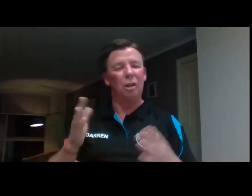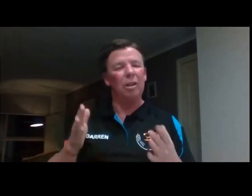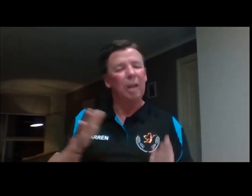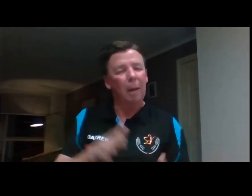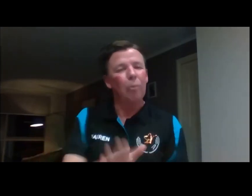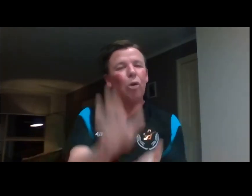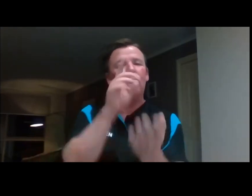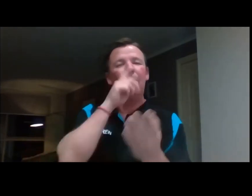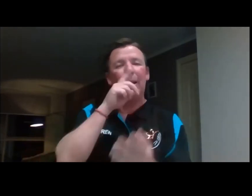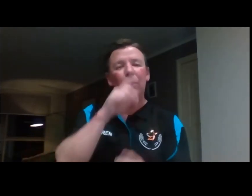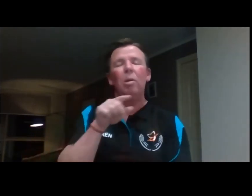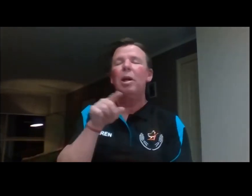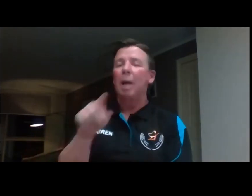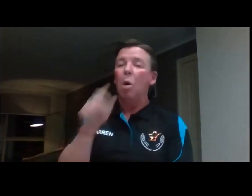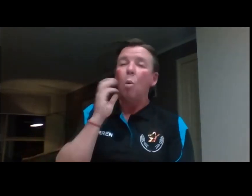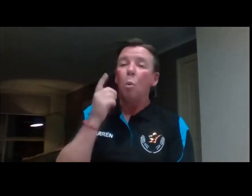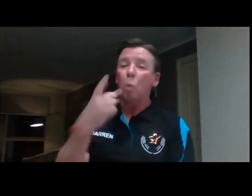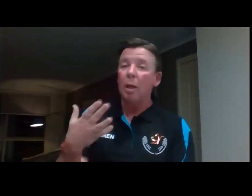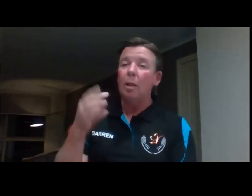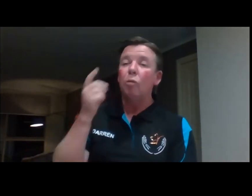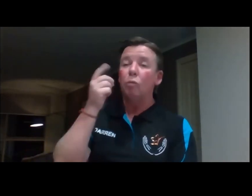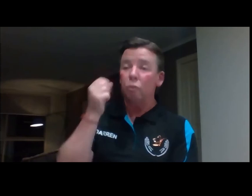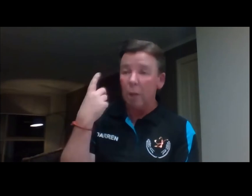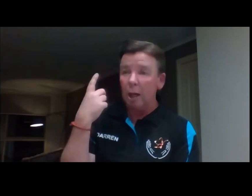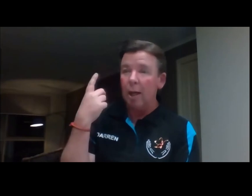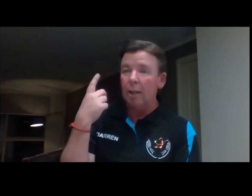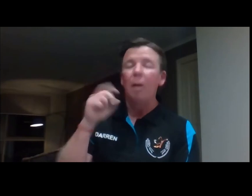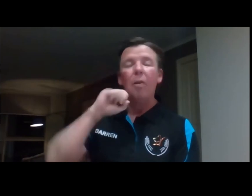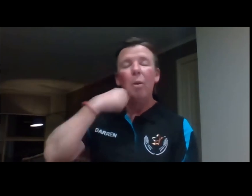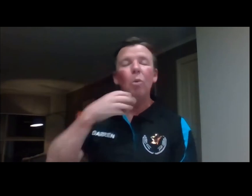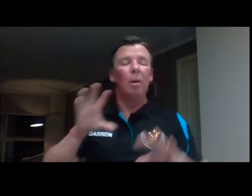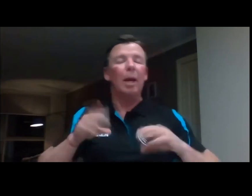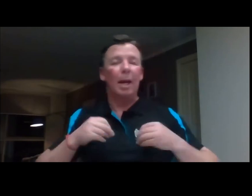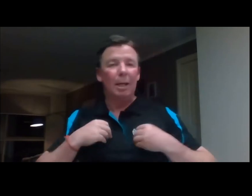It can be confronting, you just need to be calm.